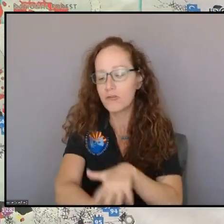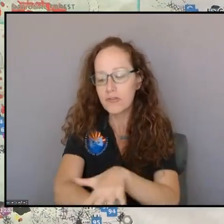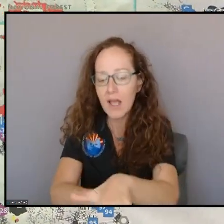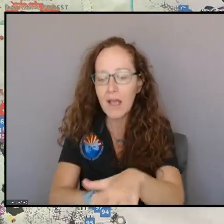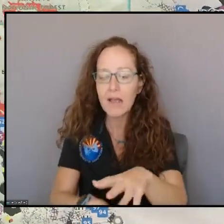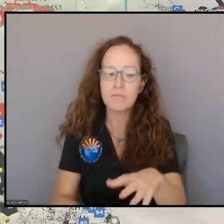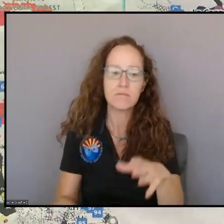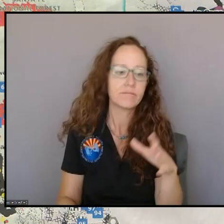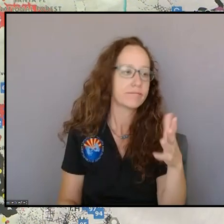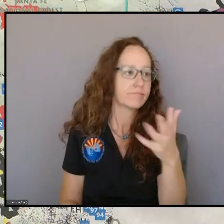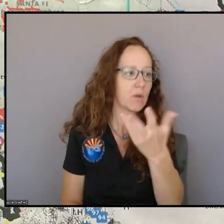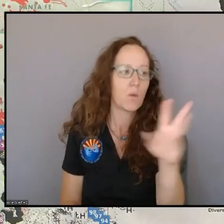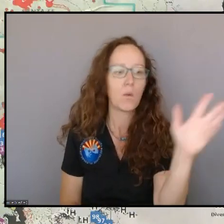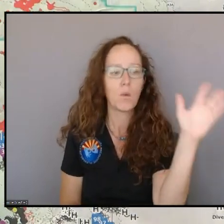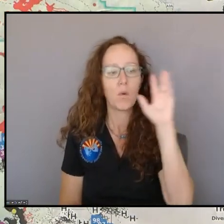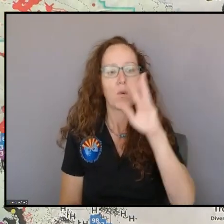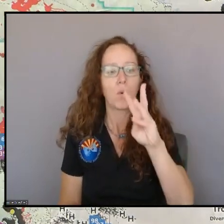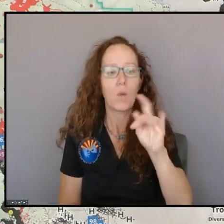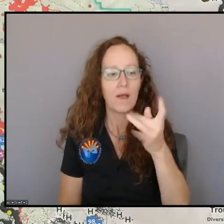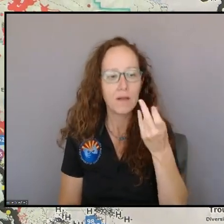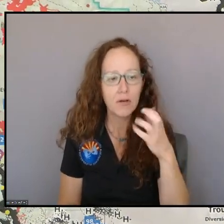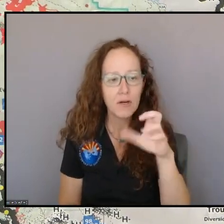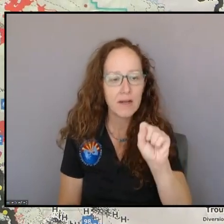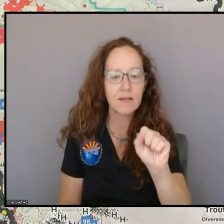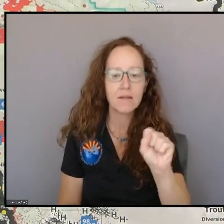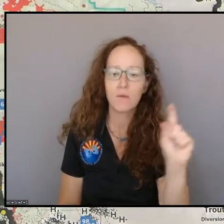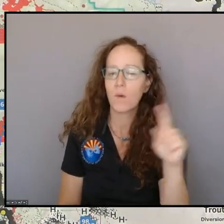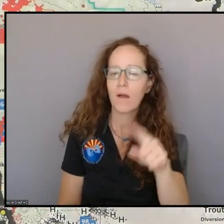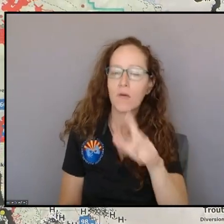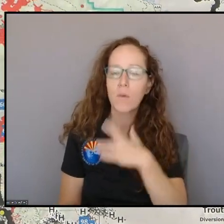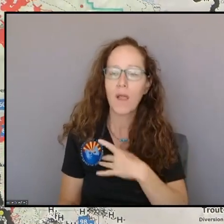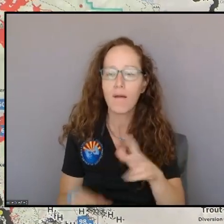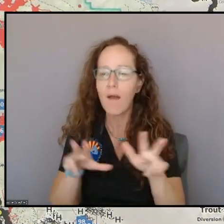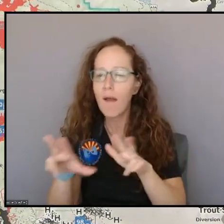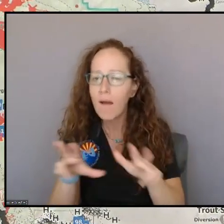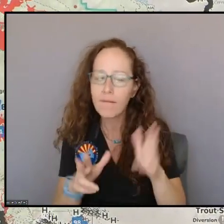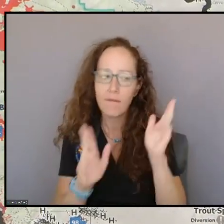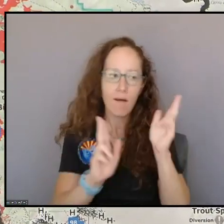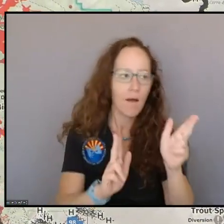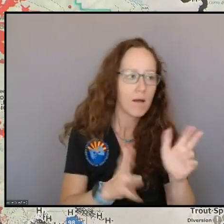is around here. So, we understand that. We look forward to being able to provide the protection that we